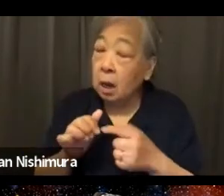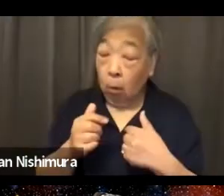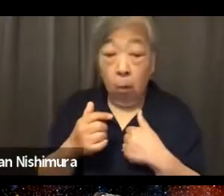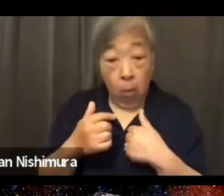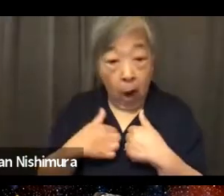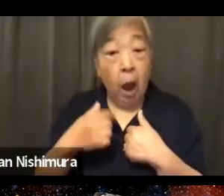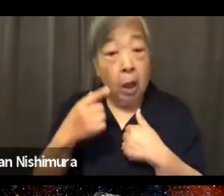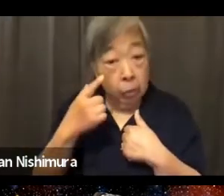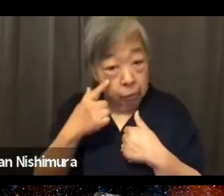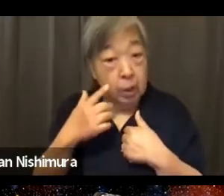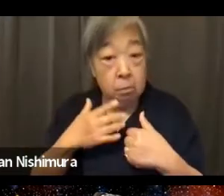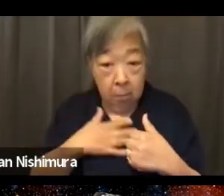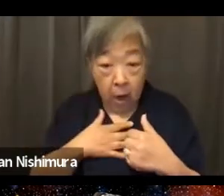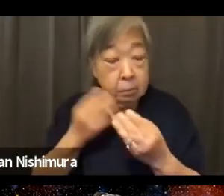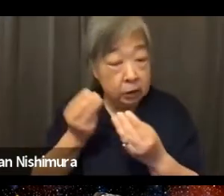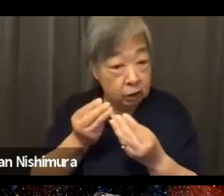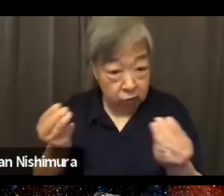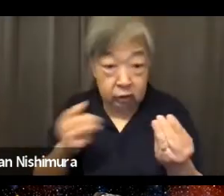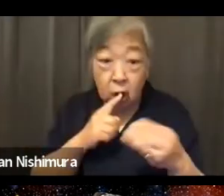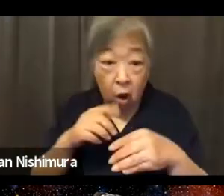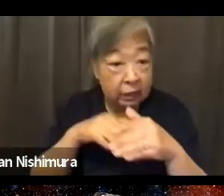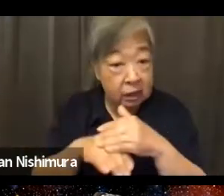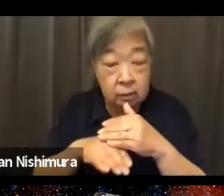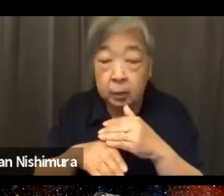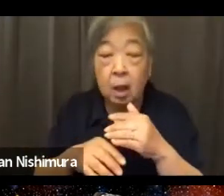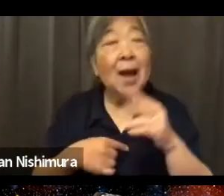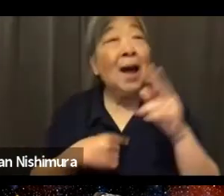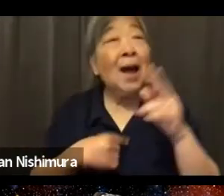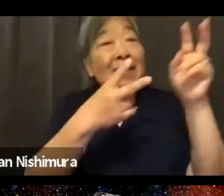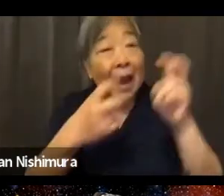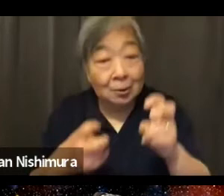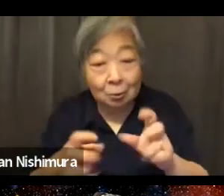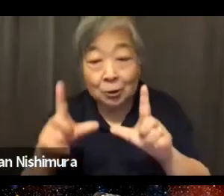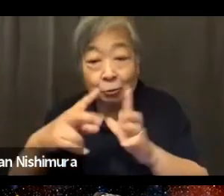materials or your websites are accessible but they in fact may not be.